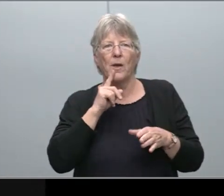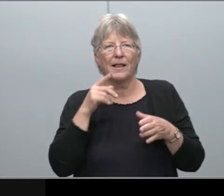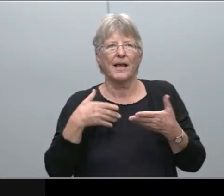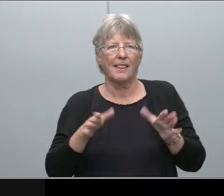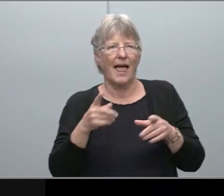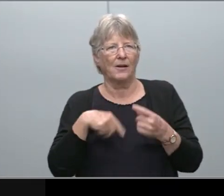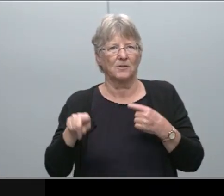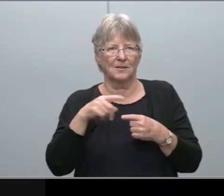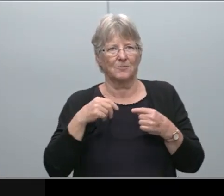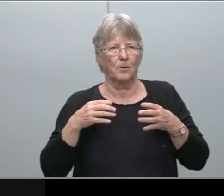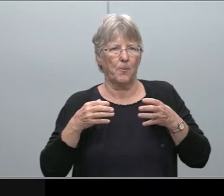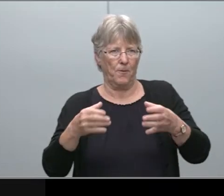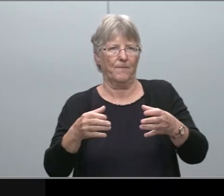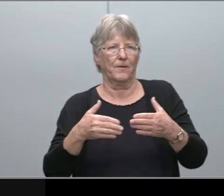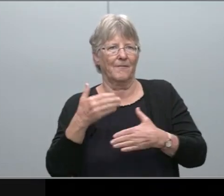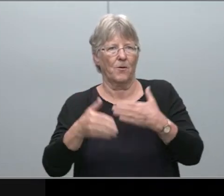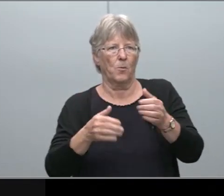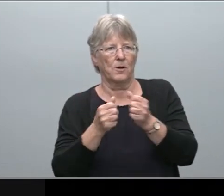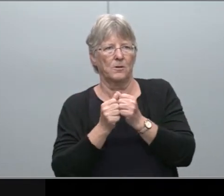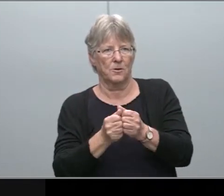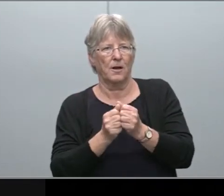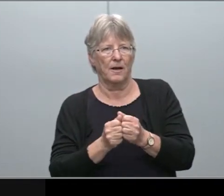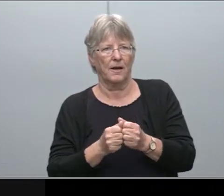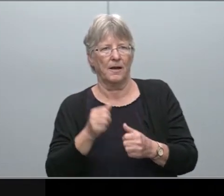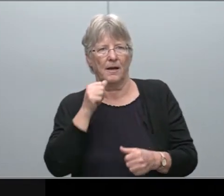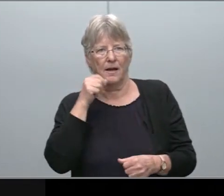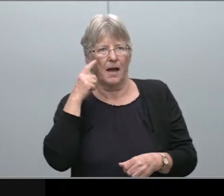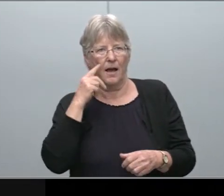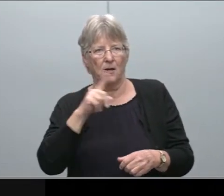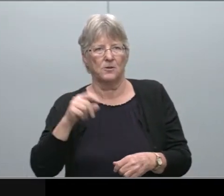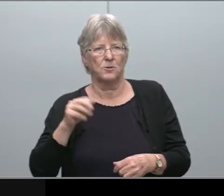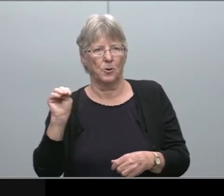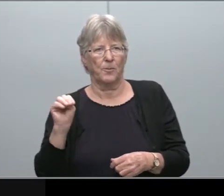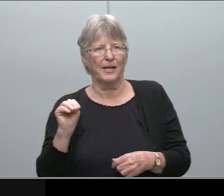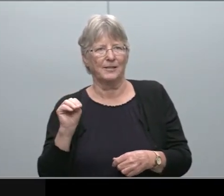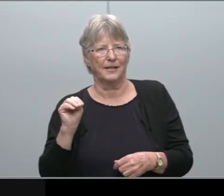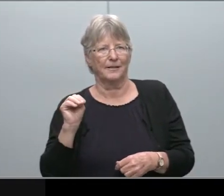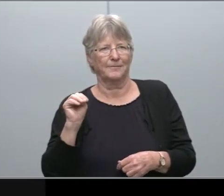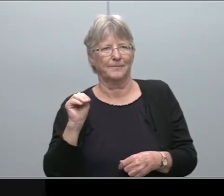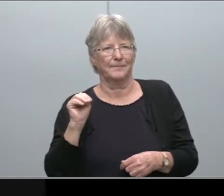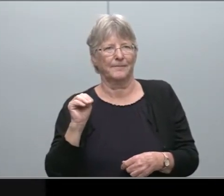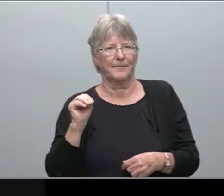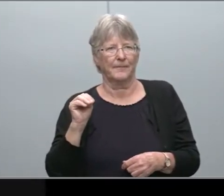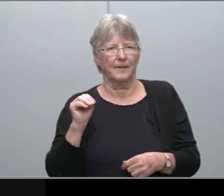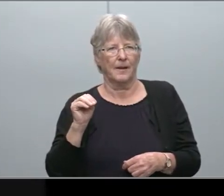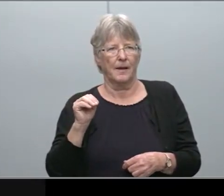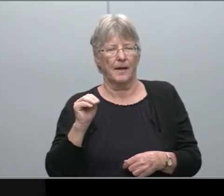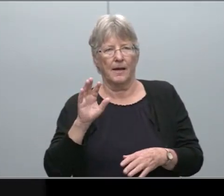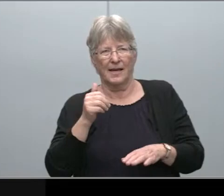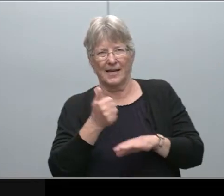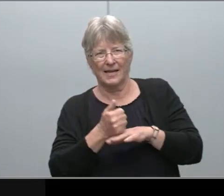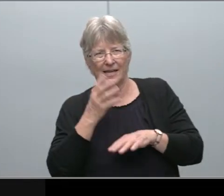And it's as a result of feedback. There's also tutoring that is occurring by certificated staff.